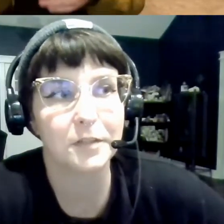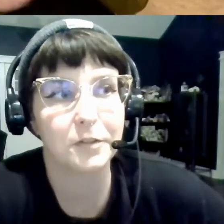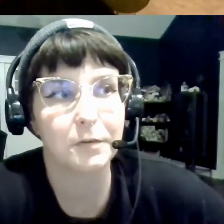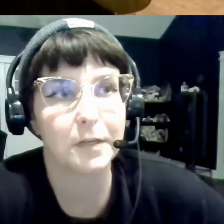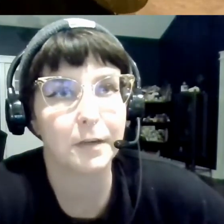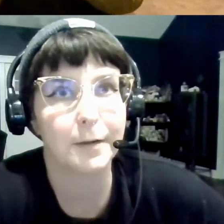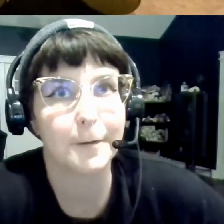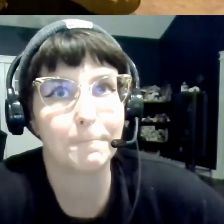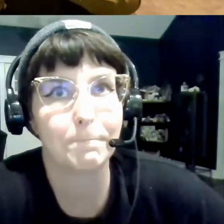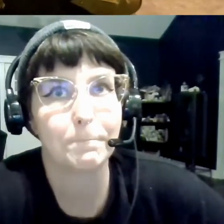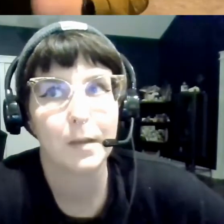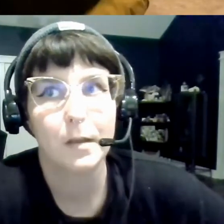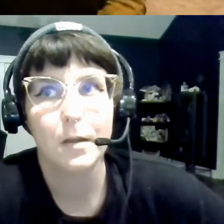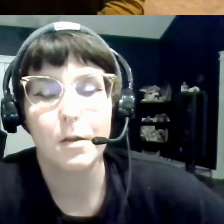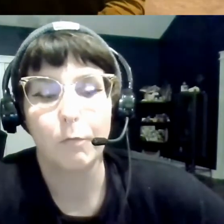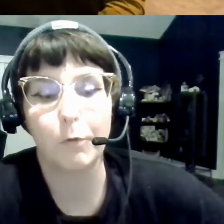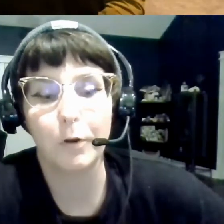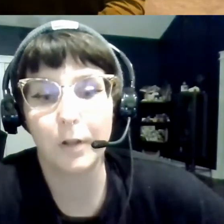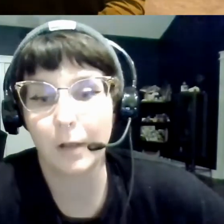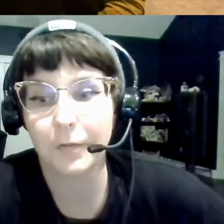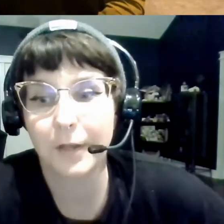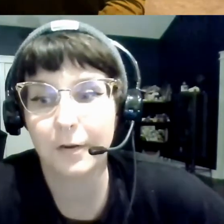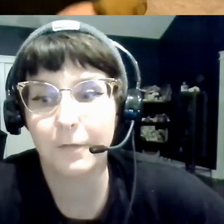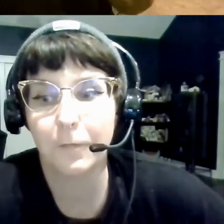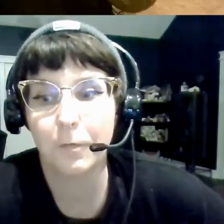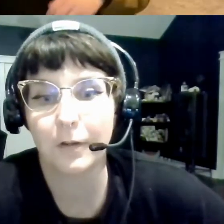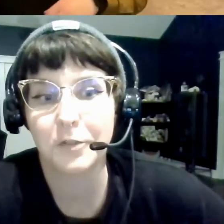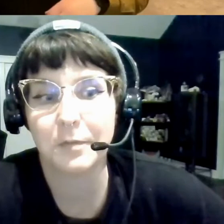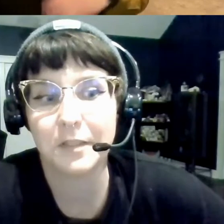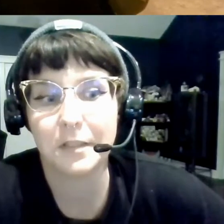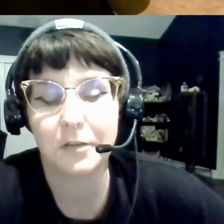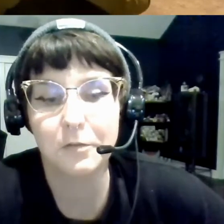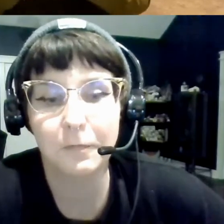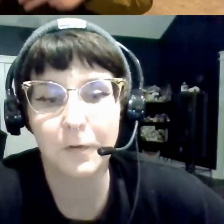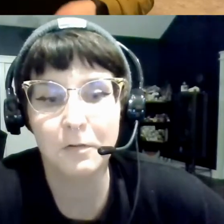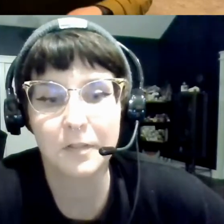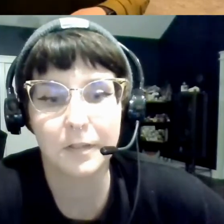that's doing rural healthcare for LGBTQ folks.